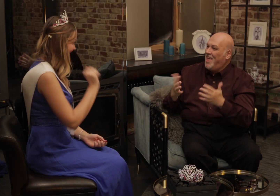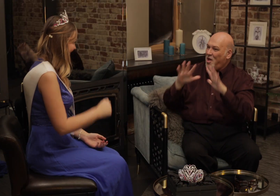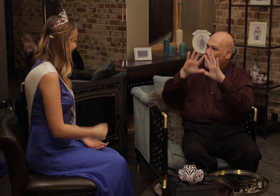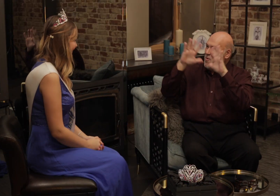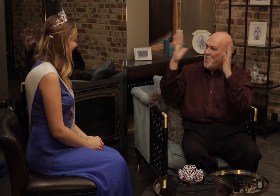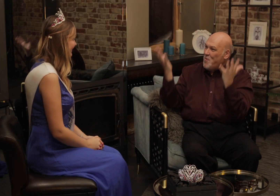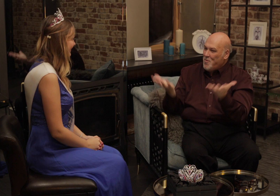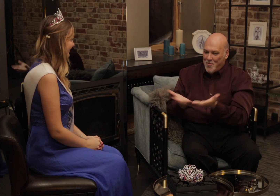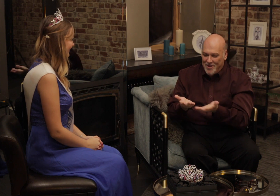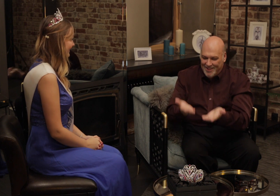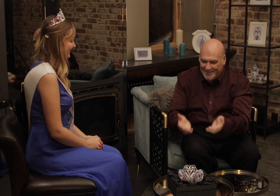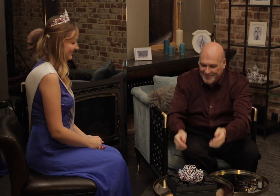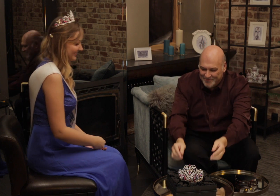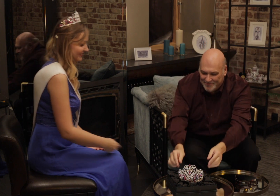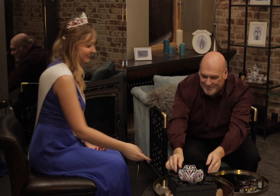And, this one is the world crown.